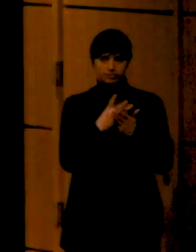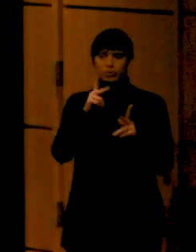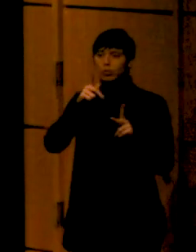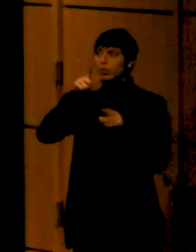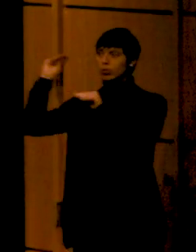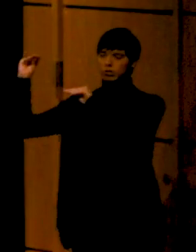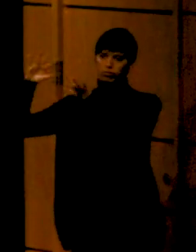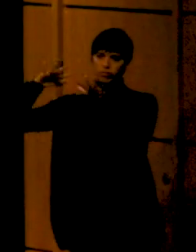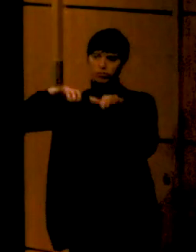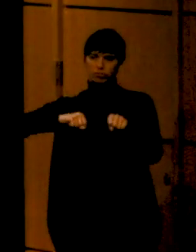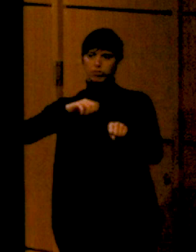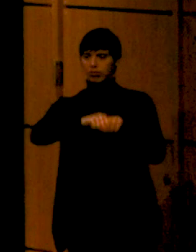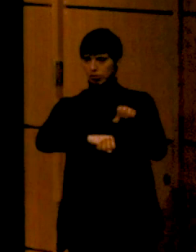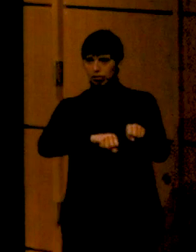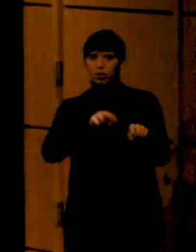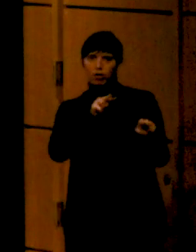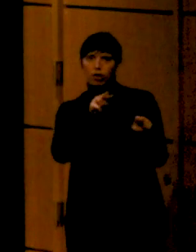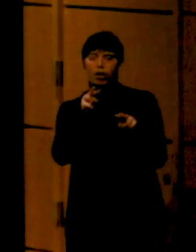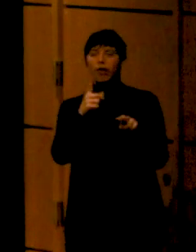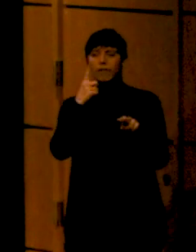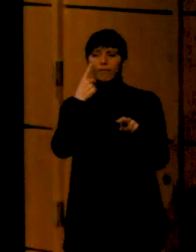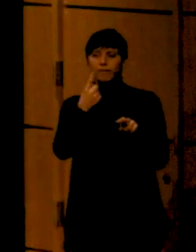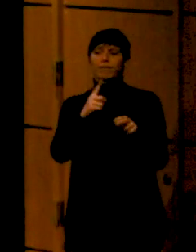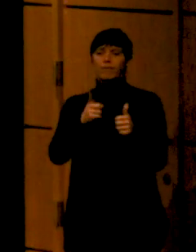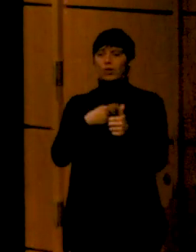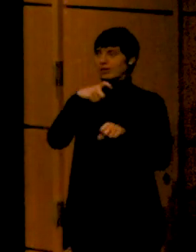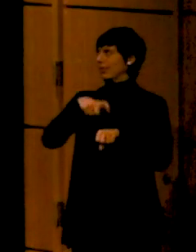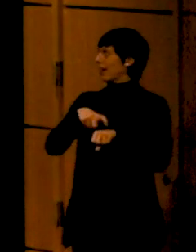And here you find two great apartment towers with various reactions in the window.